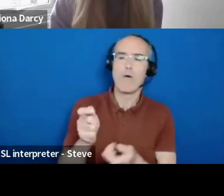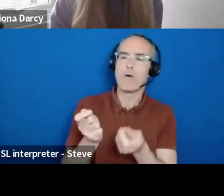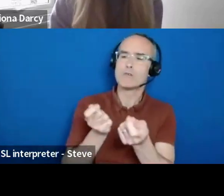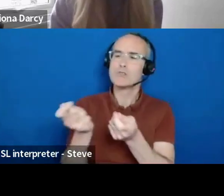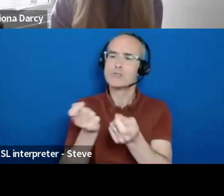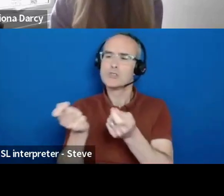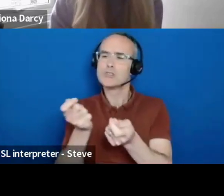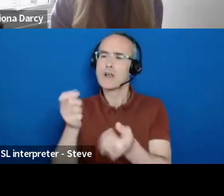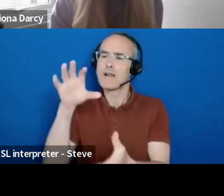a starting point as to